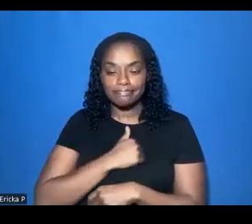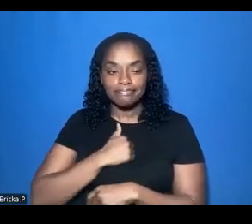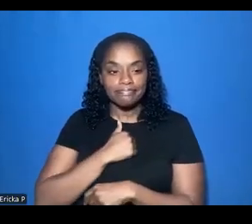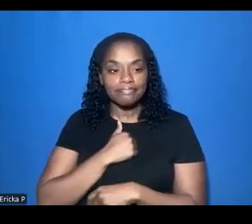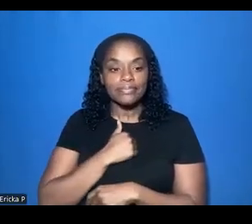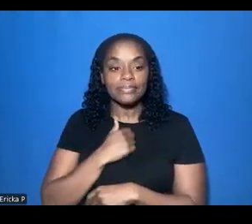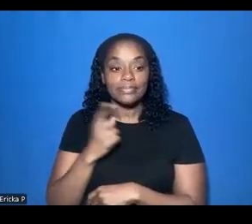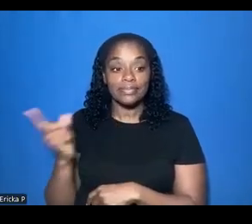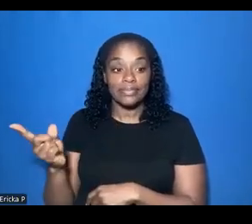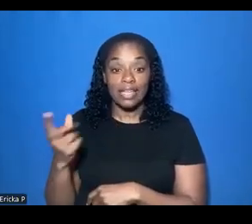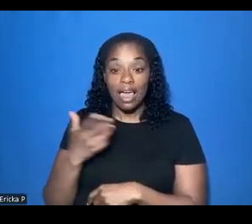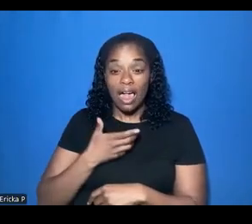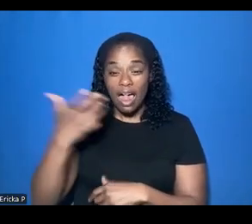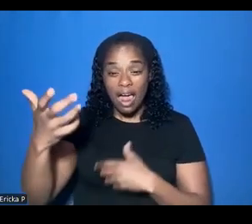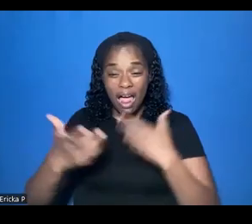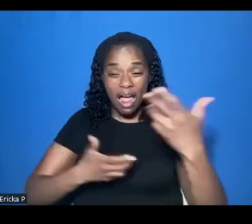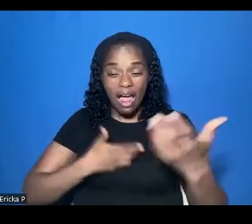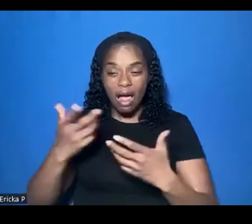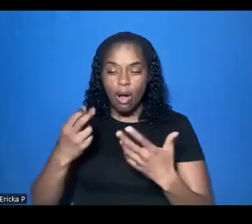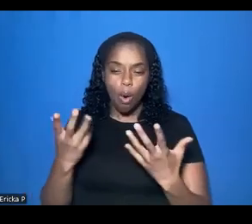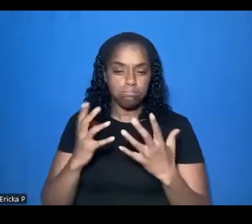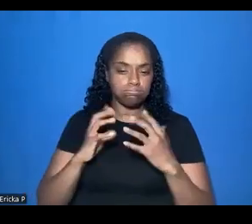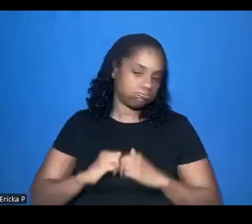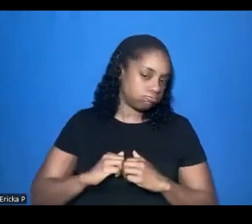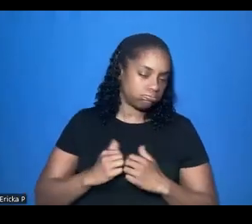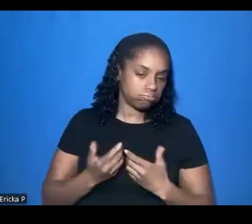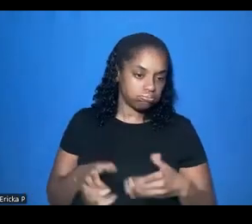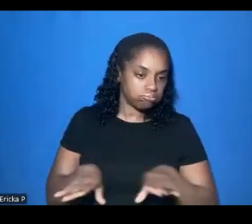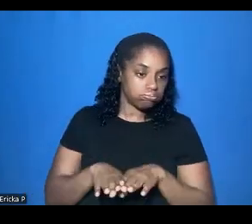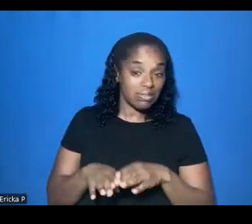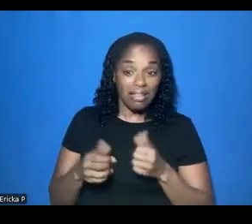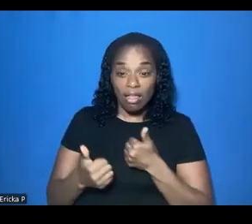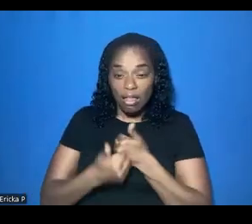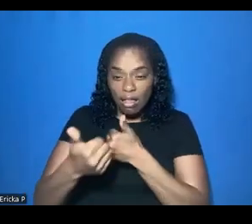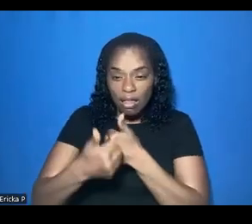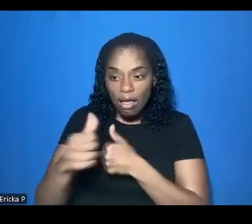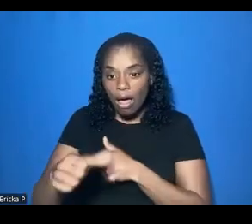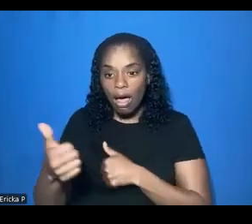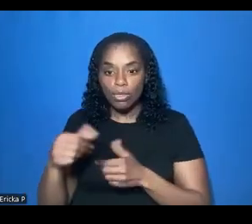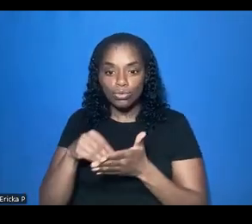Screaming they may shut down. Threatening other students.